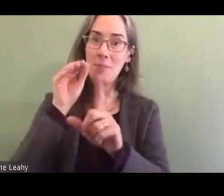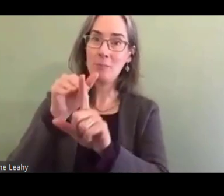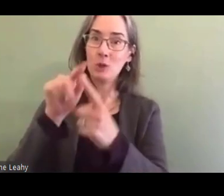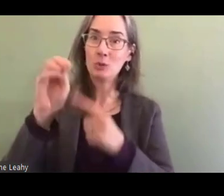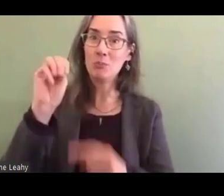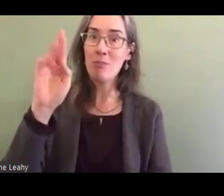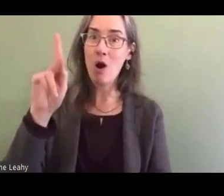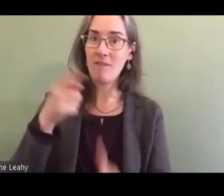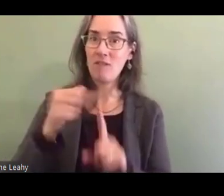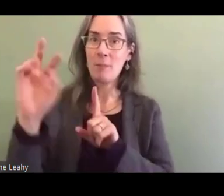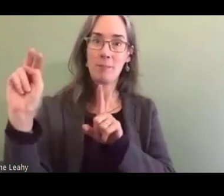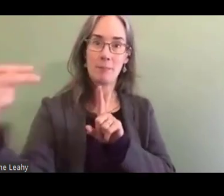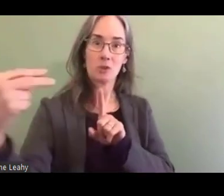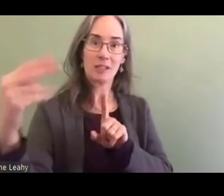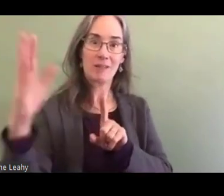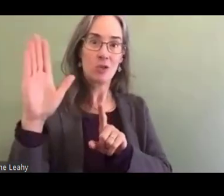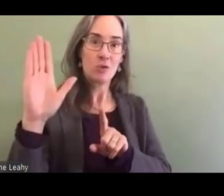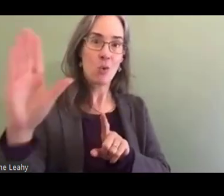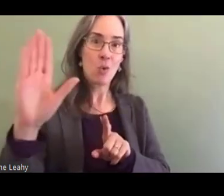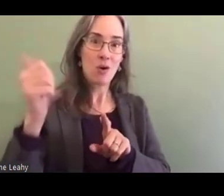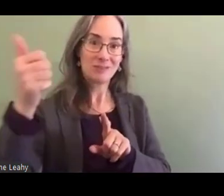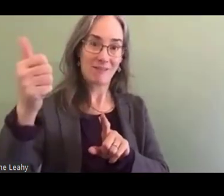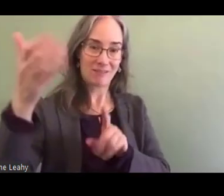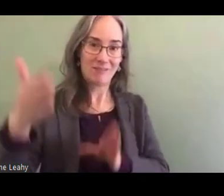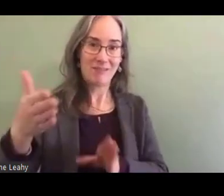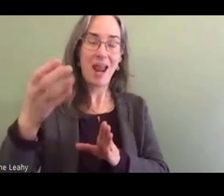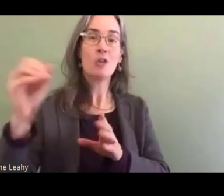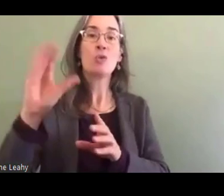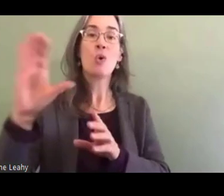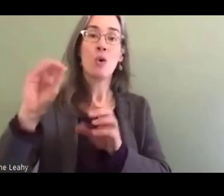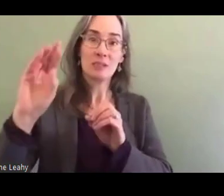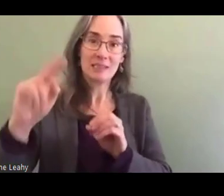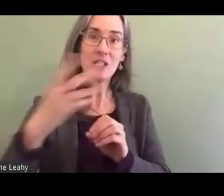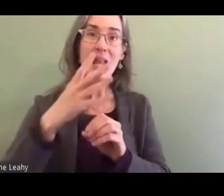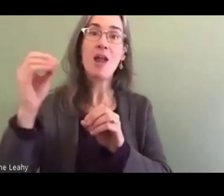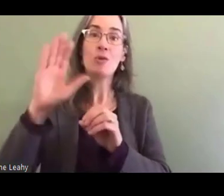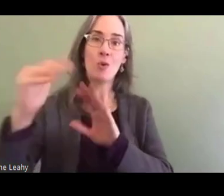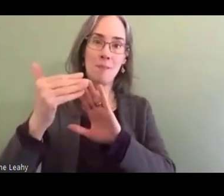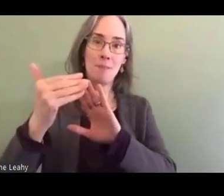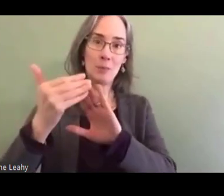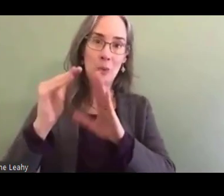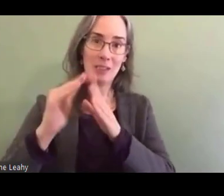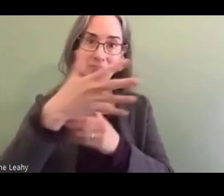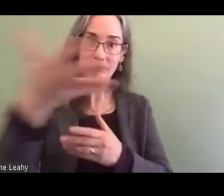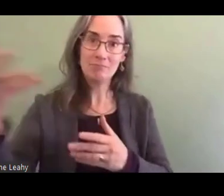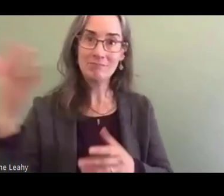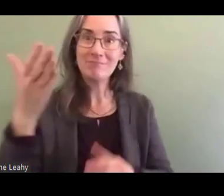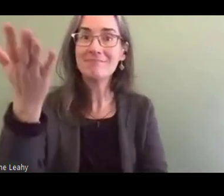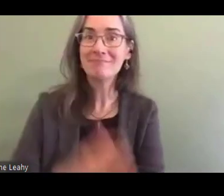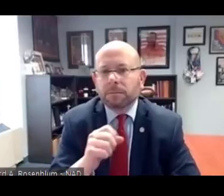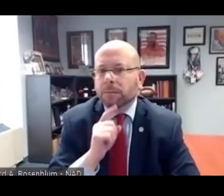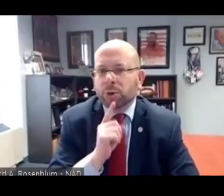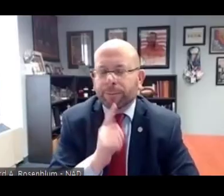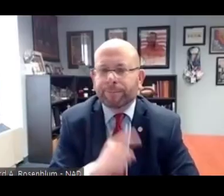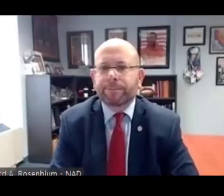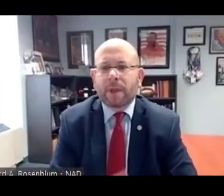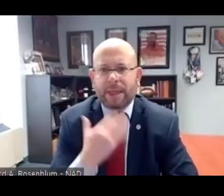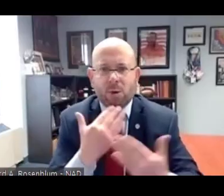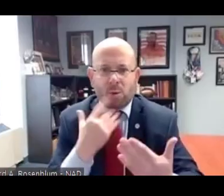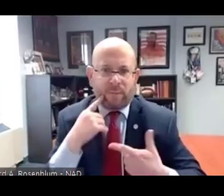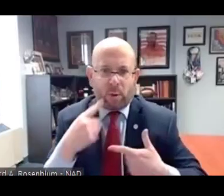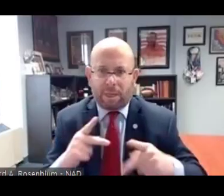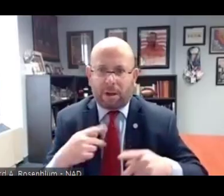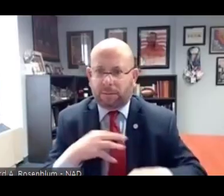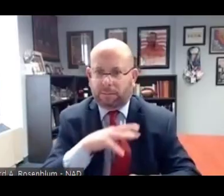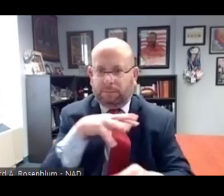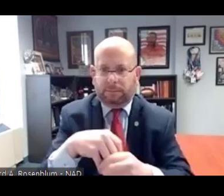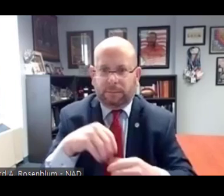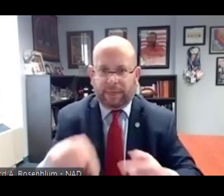from the perspective of yourself and your organization and your community.